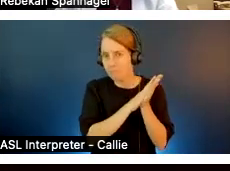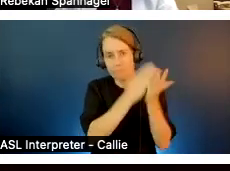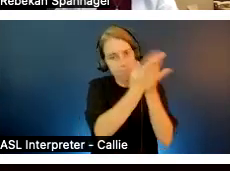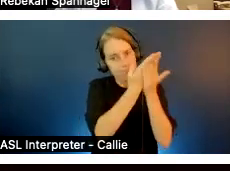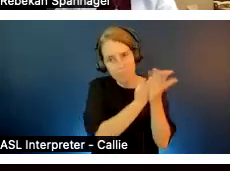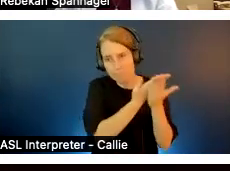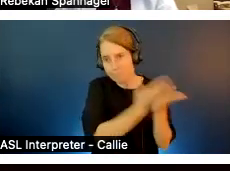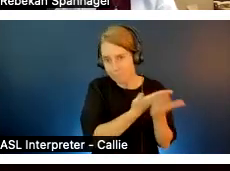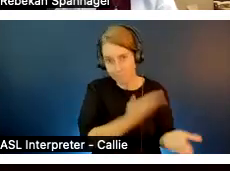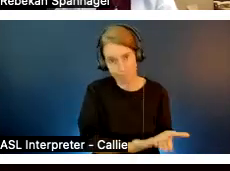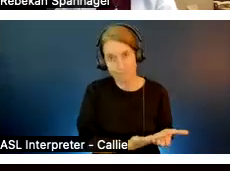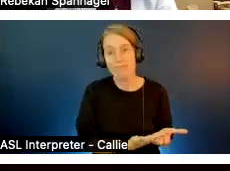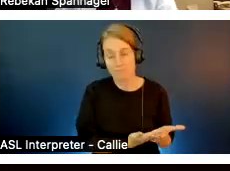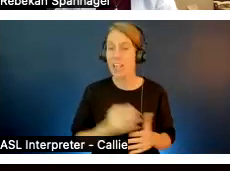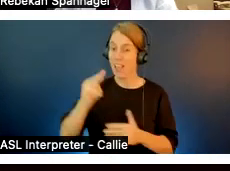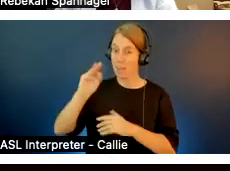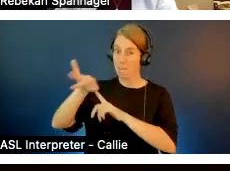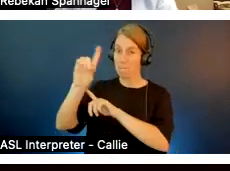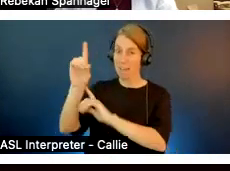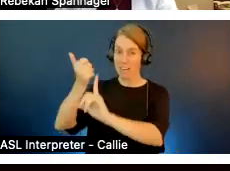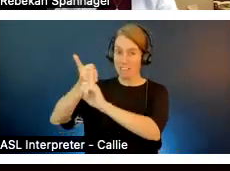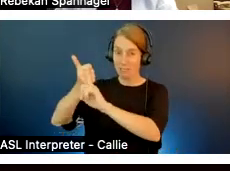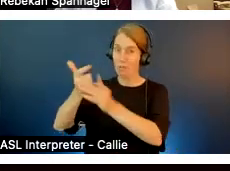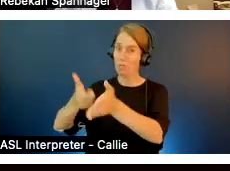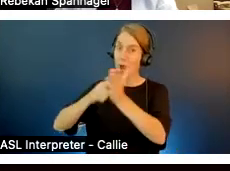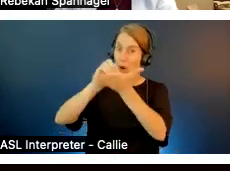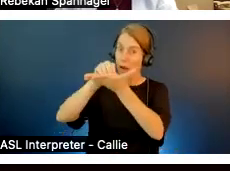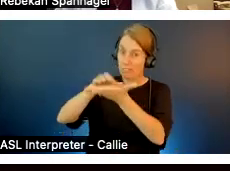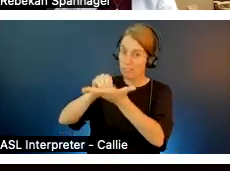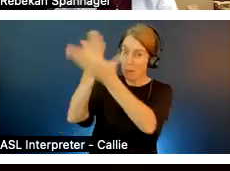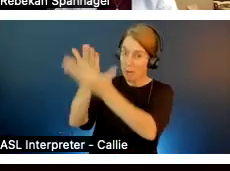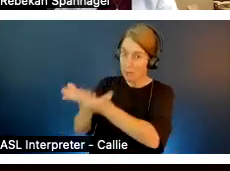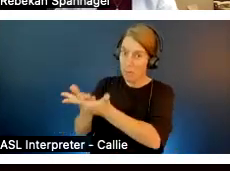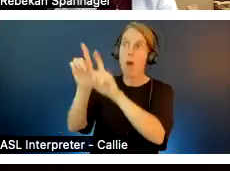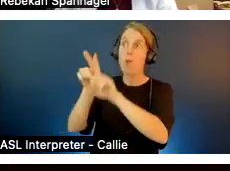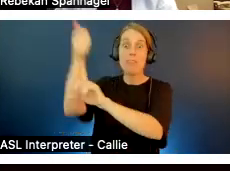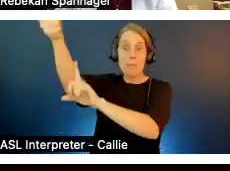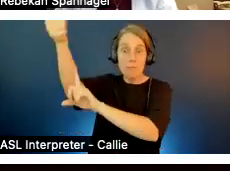written notice of denial of service or reduction of service if you do not receive a written notice